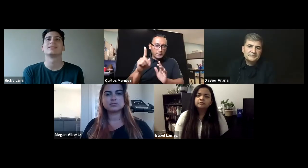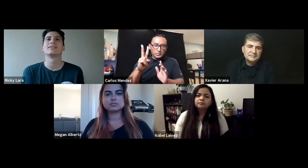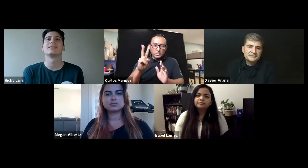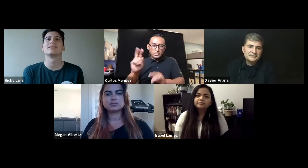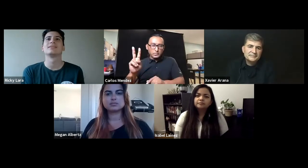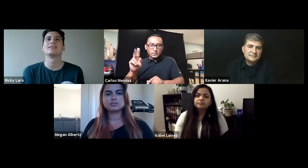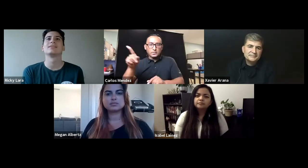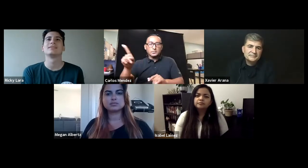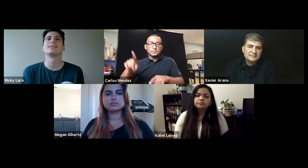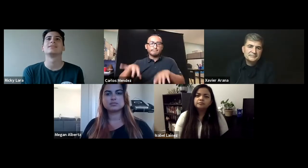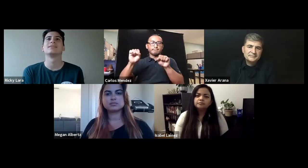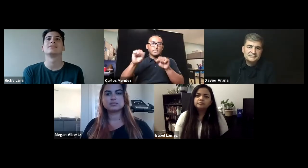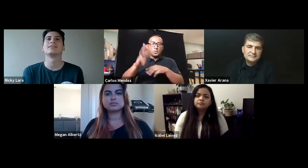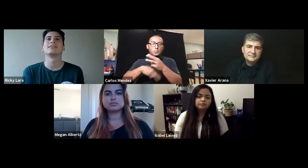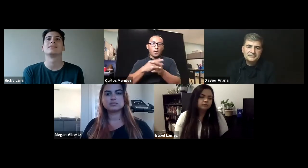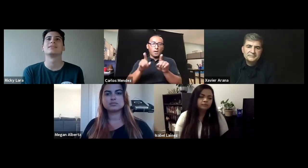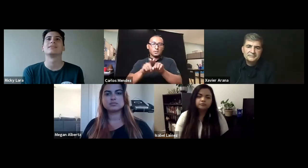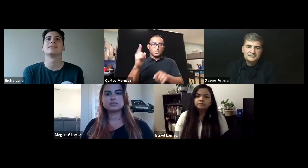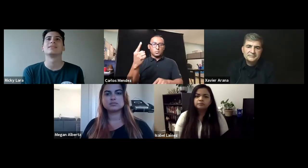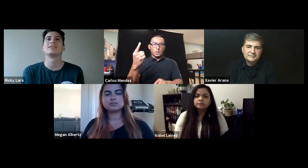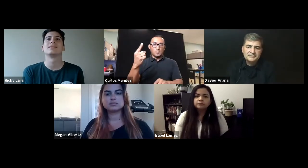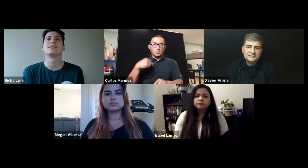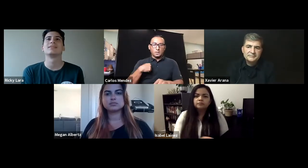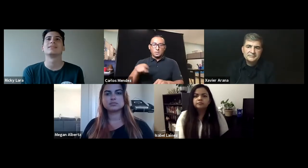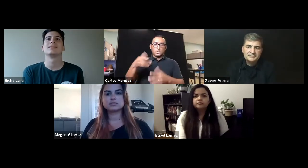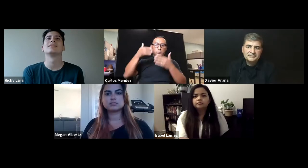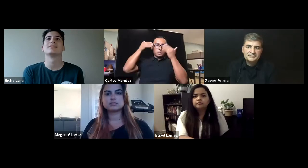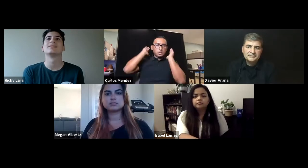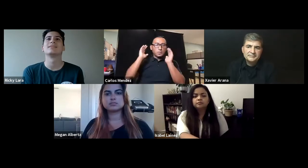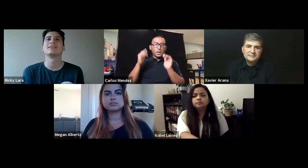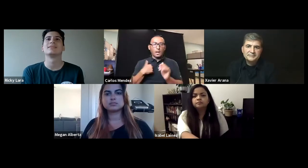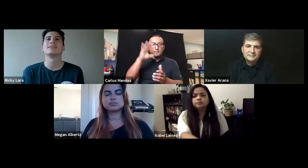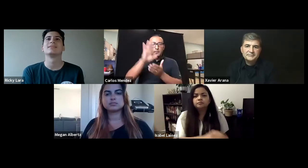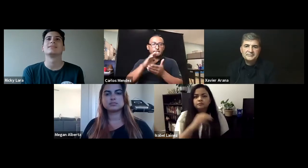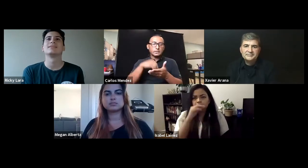And I can't remember exactly which year,